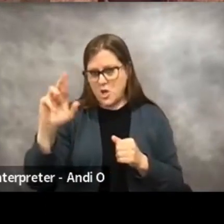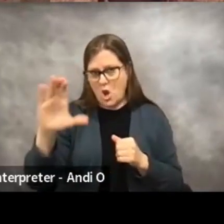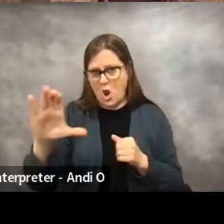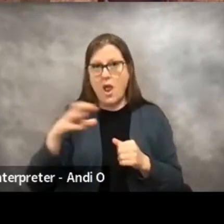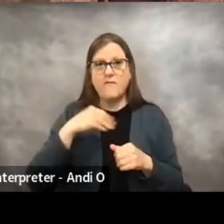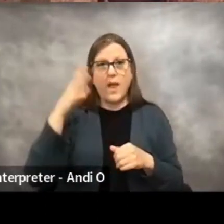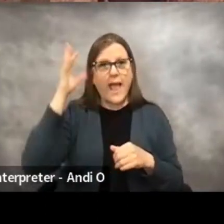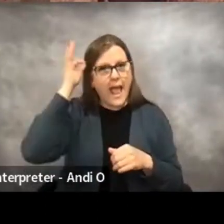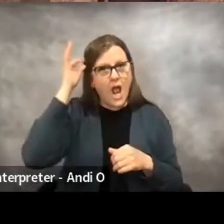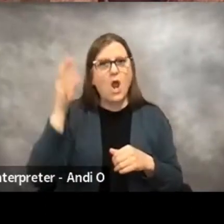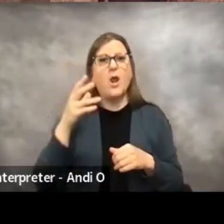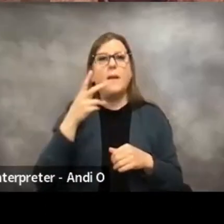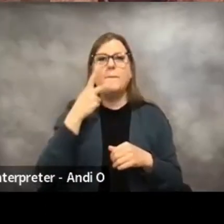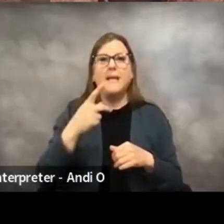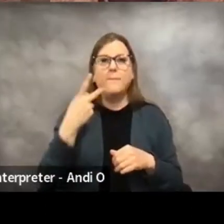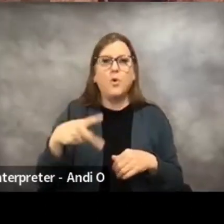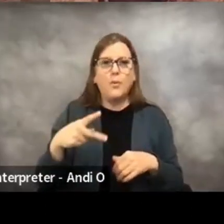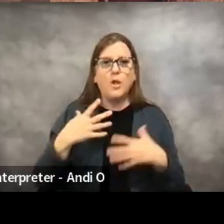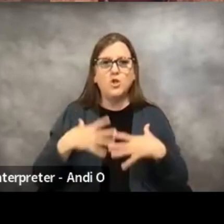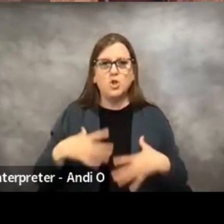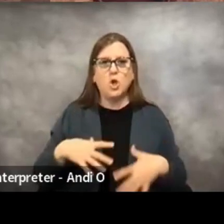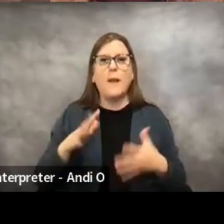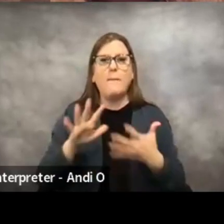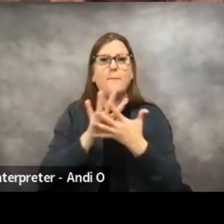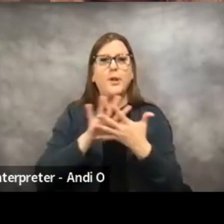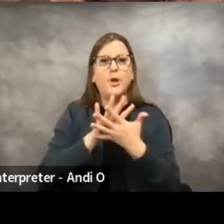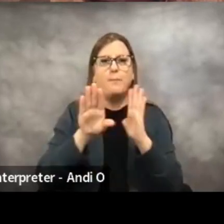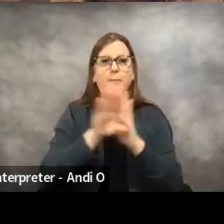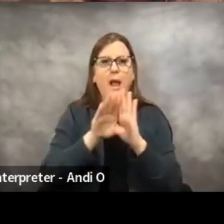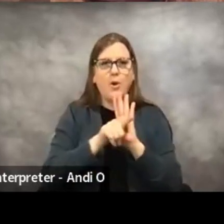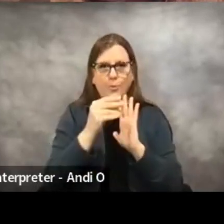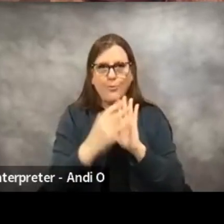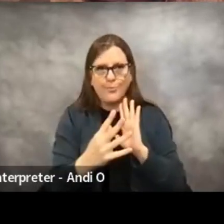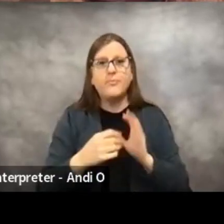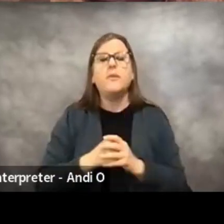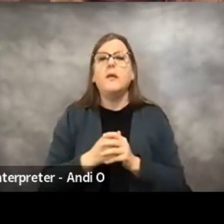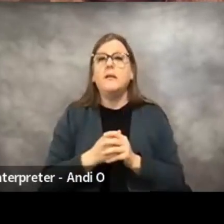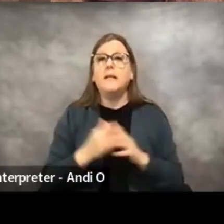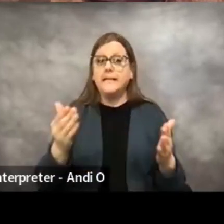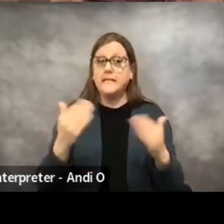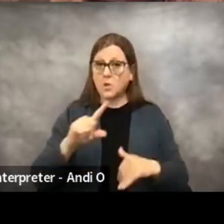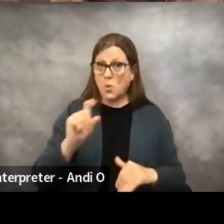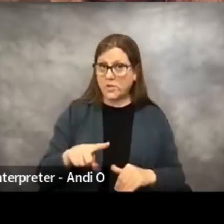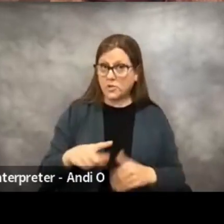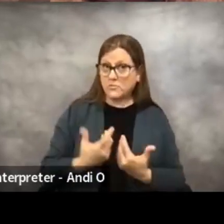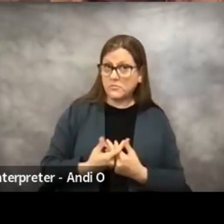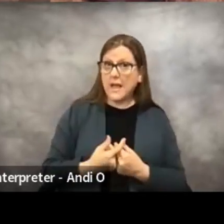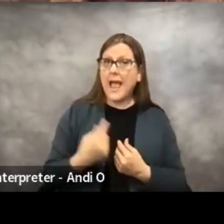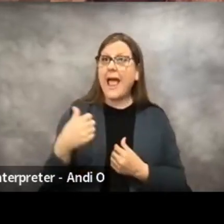blurred background. Um, so next question for all of you. Are there any standard guidelines of